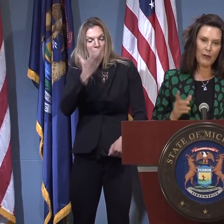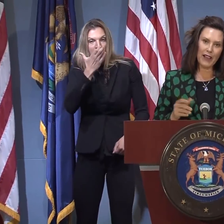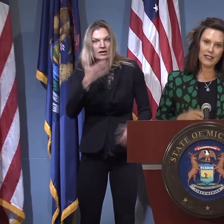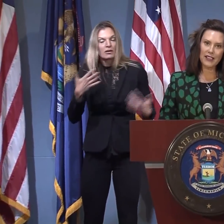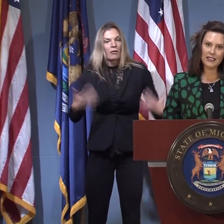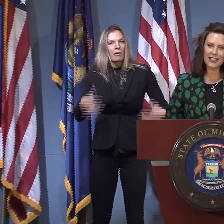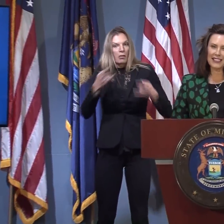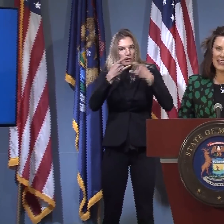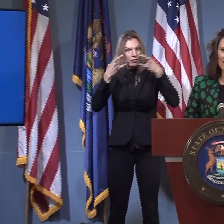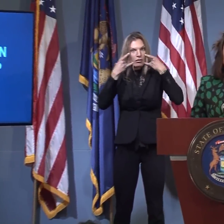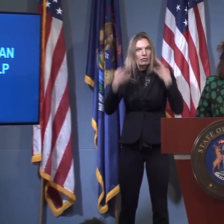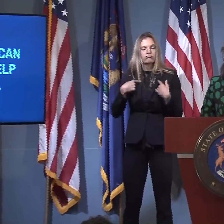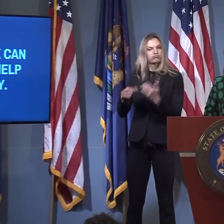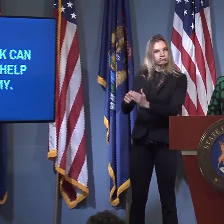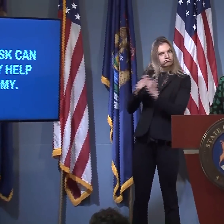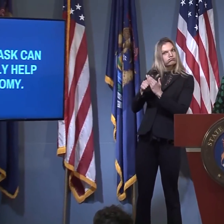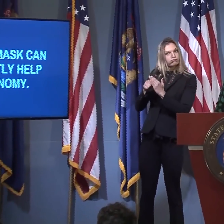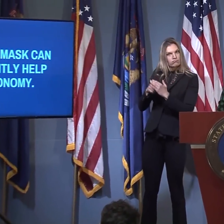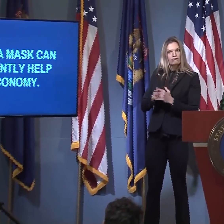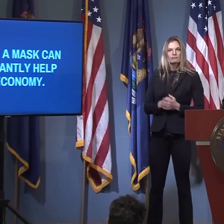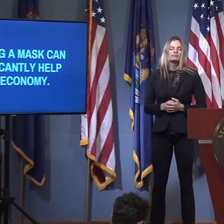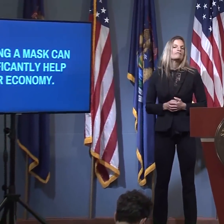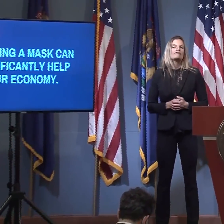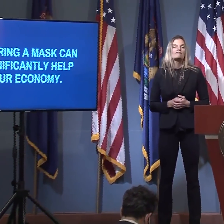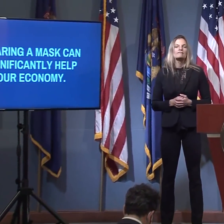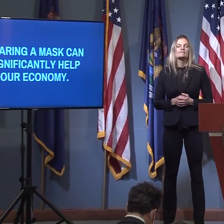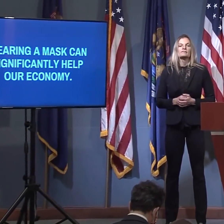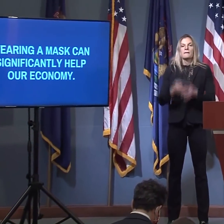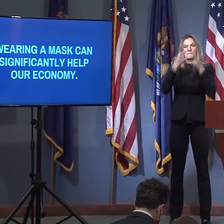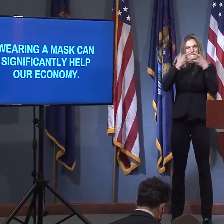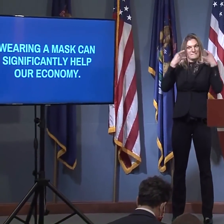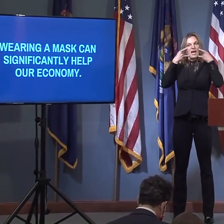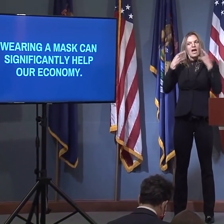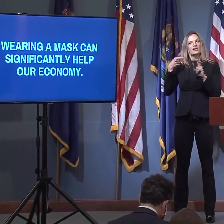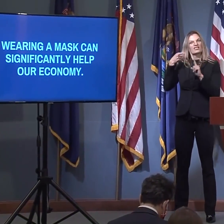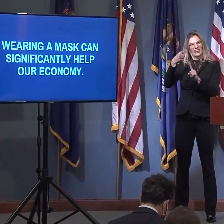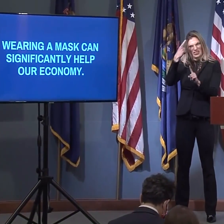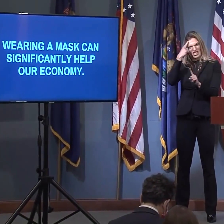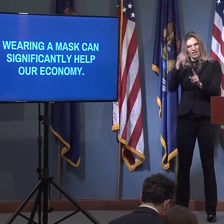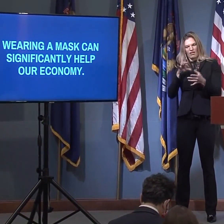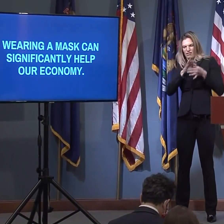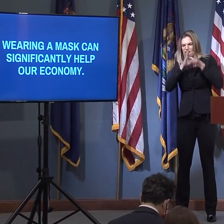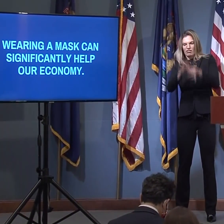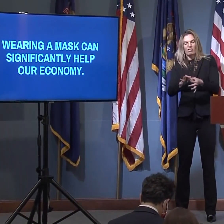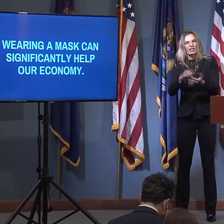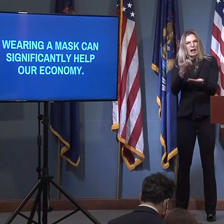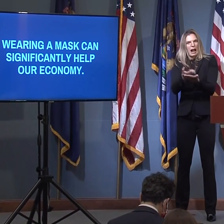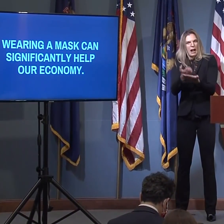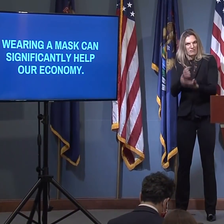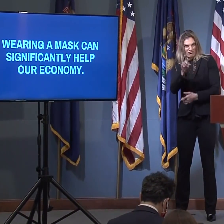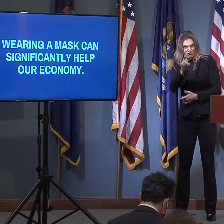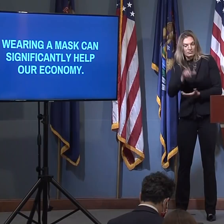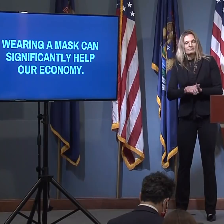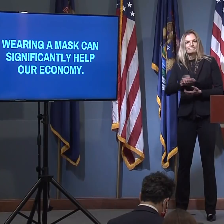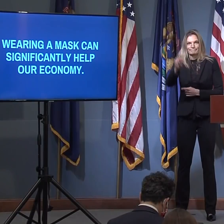I AM GRATEFUL FOR THAT. THAT IS WHY I WANTED TO HIGHLIGHT THAT. WEARING A MASK CAN SIGNIFICANTLY